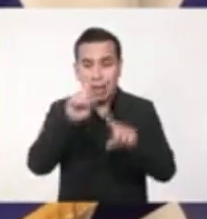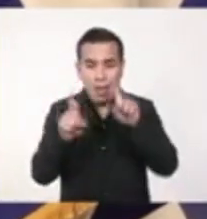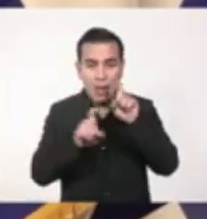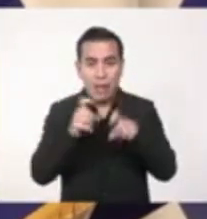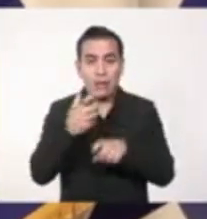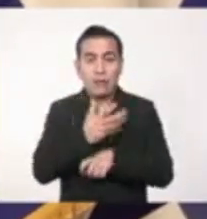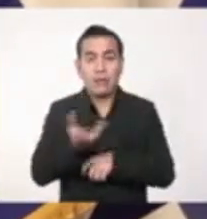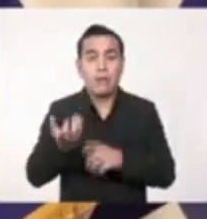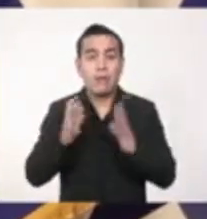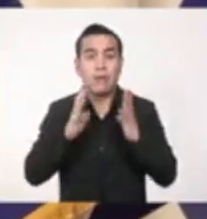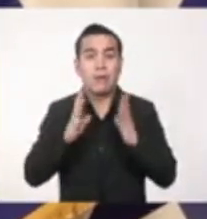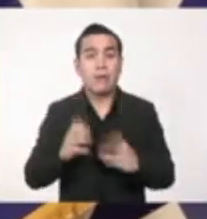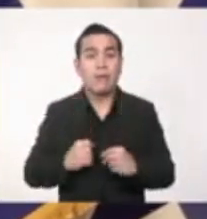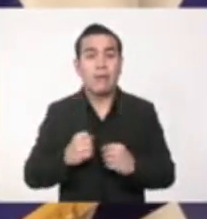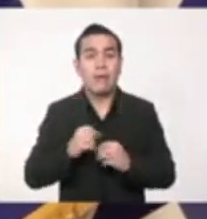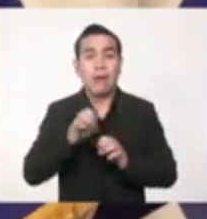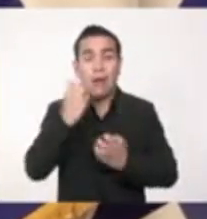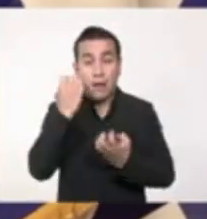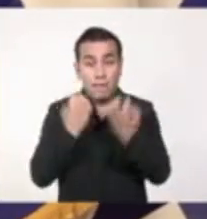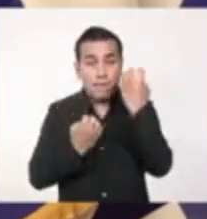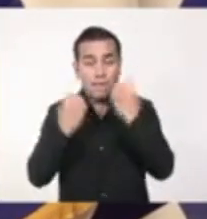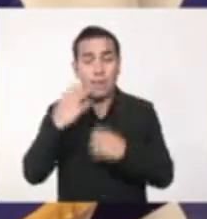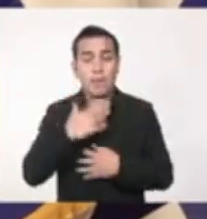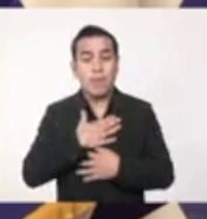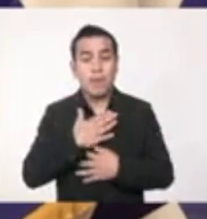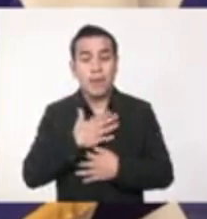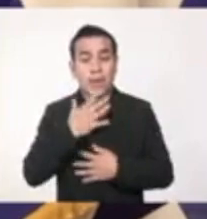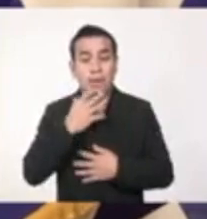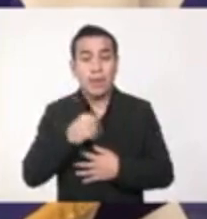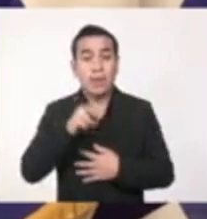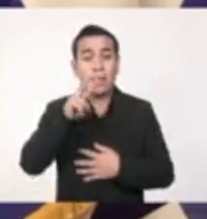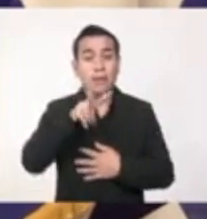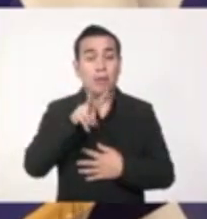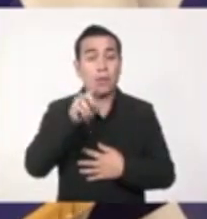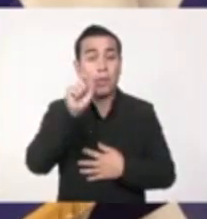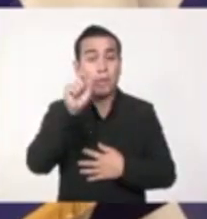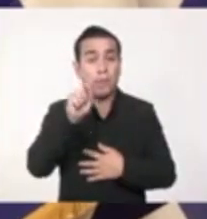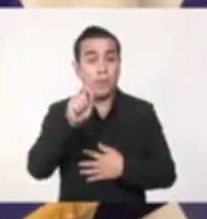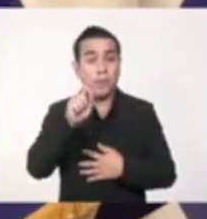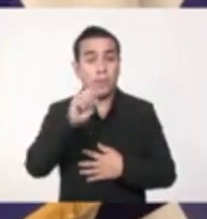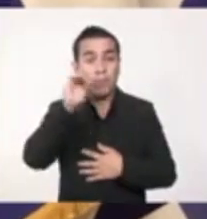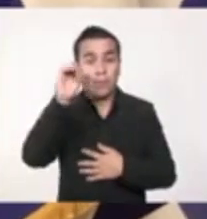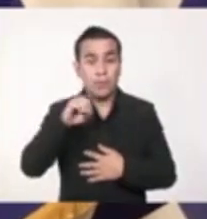government, evaluation, etc. We go up two points.